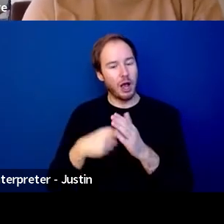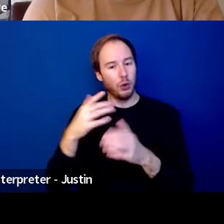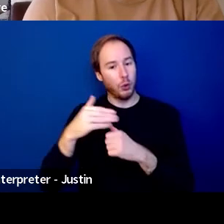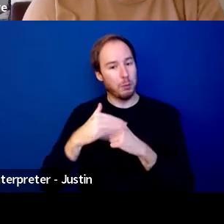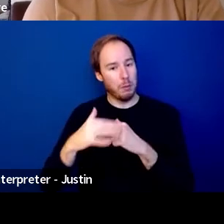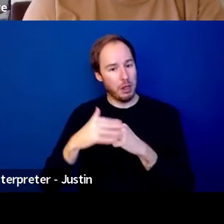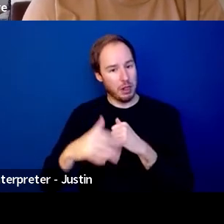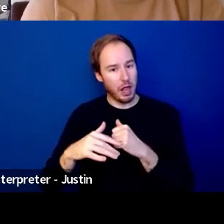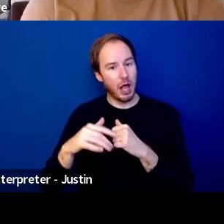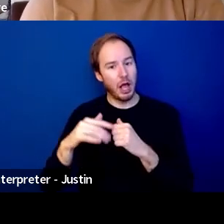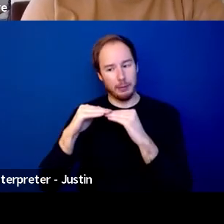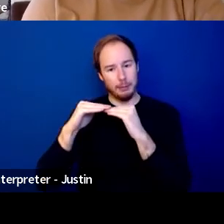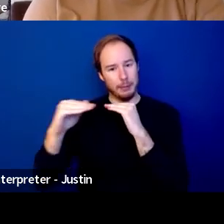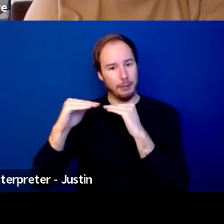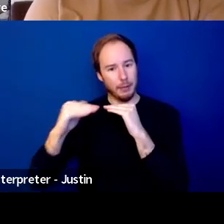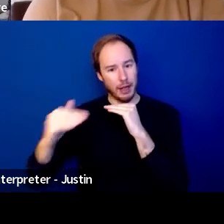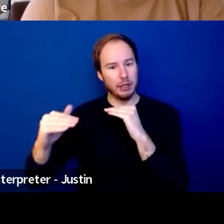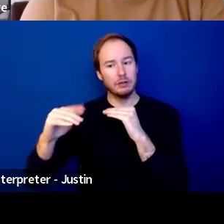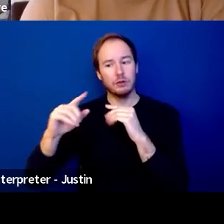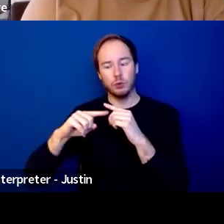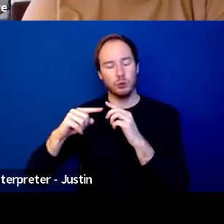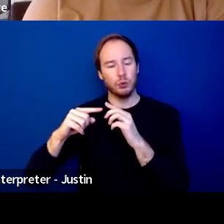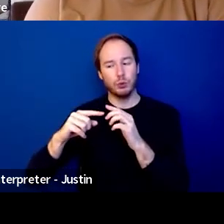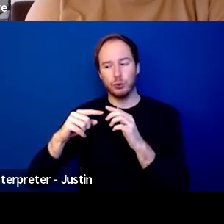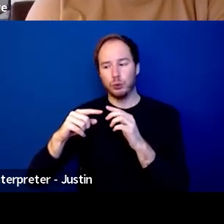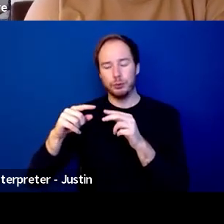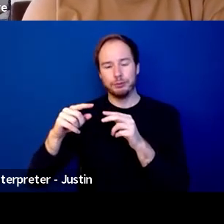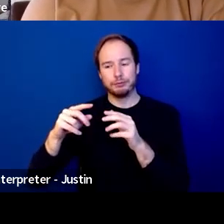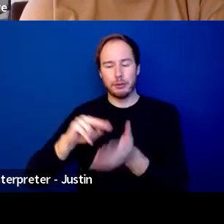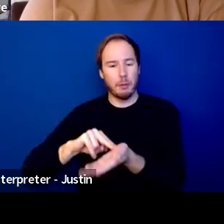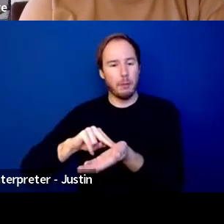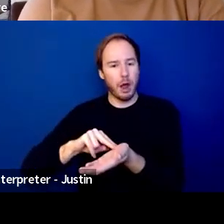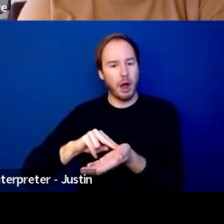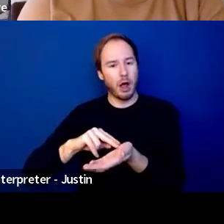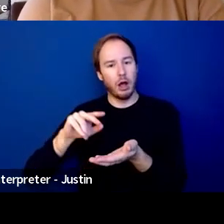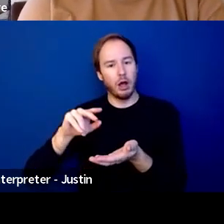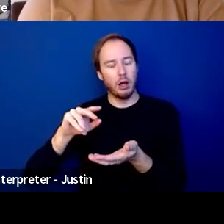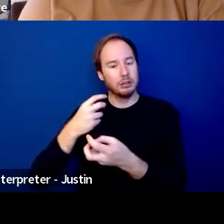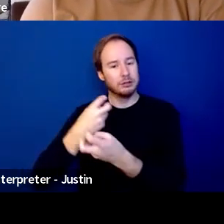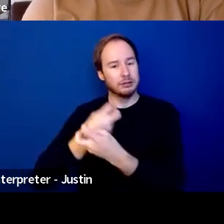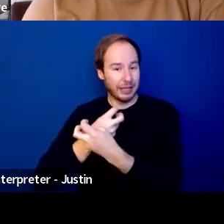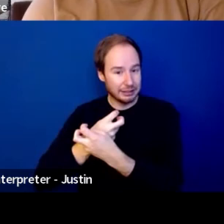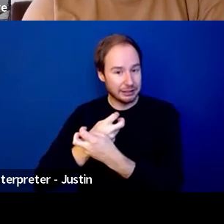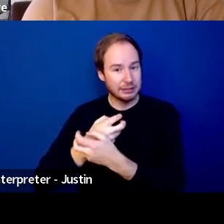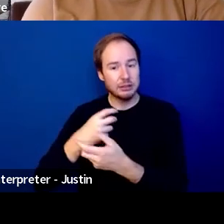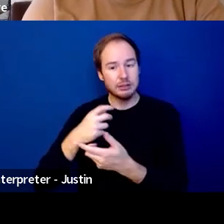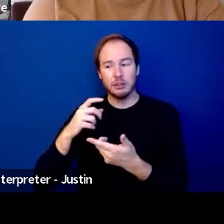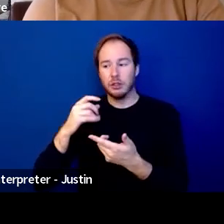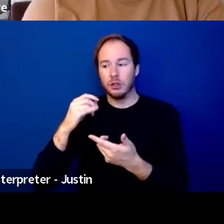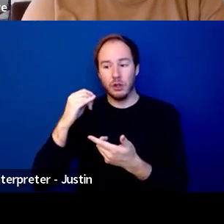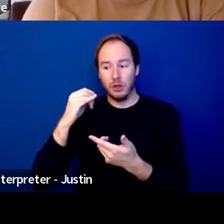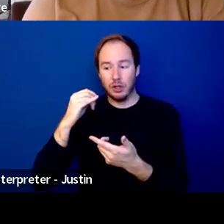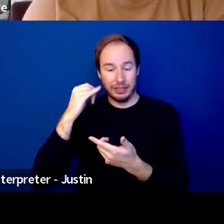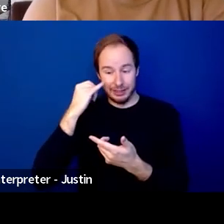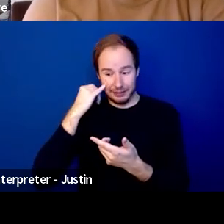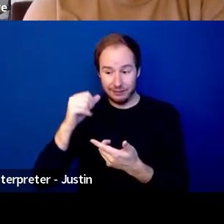to monitor toxicity or have potential serious consequences if you don't take the medication every day.